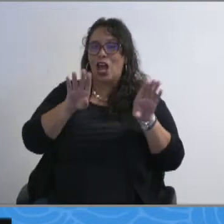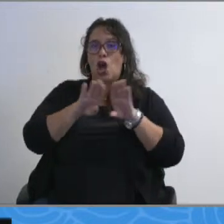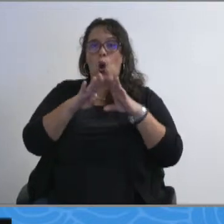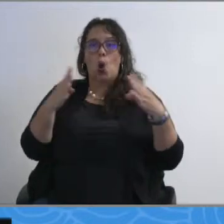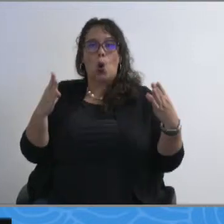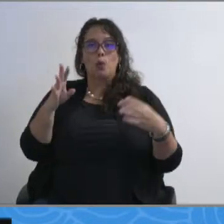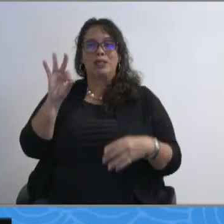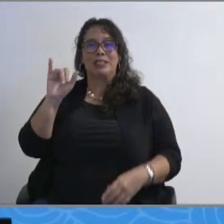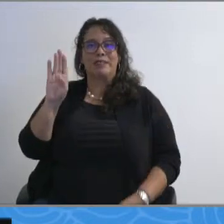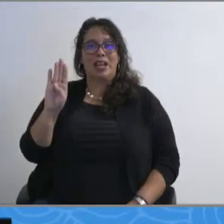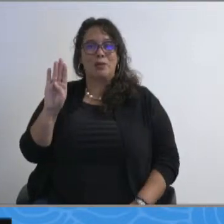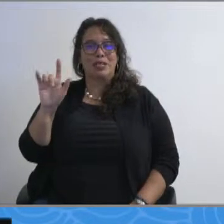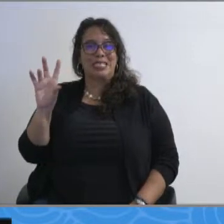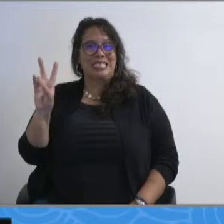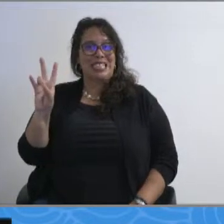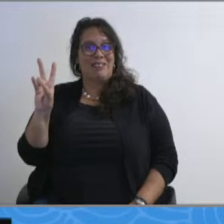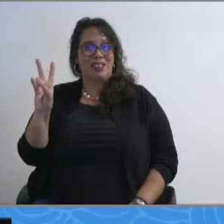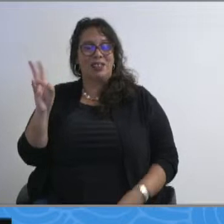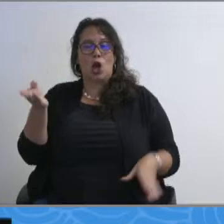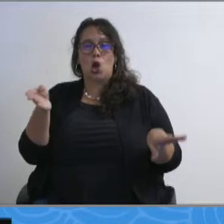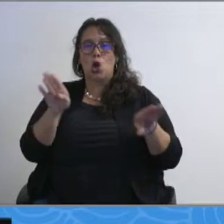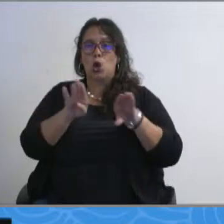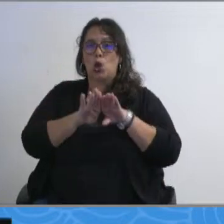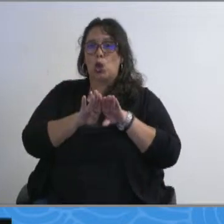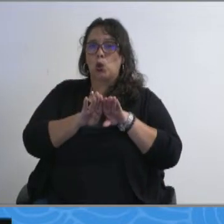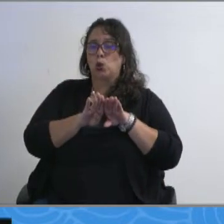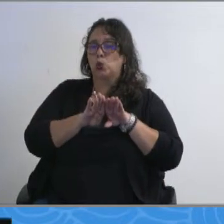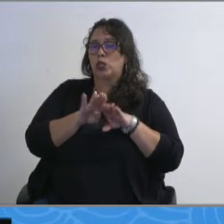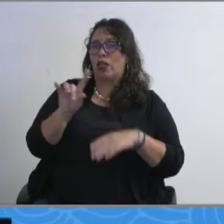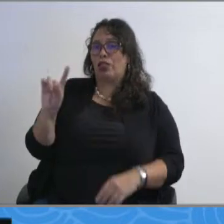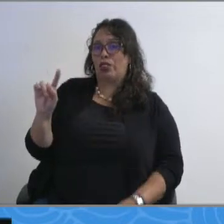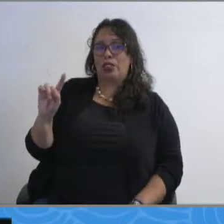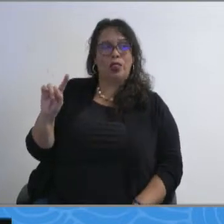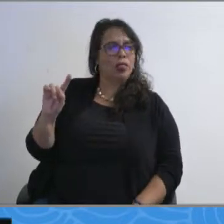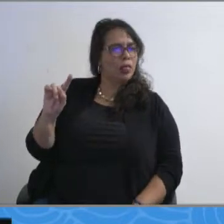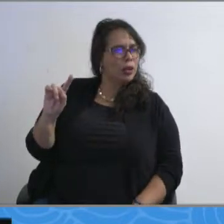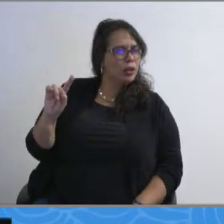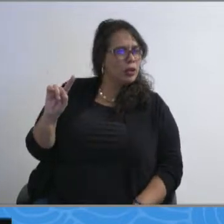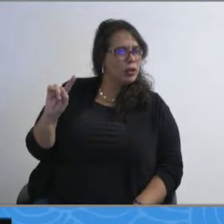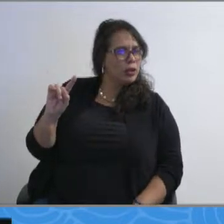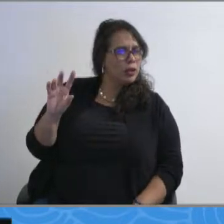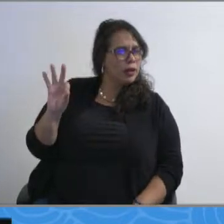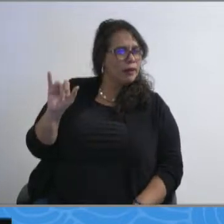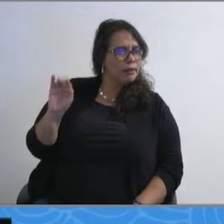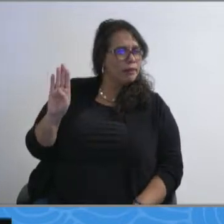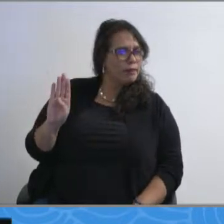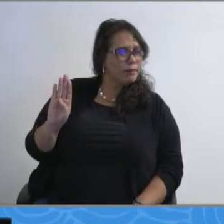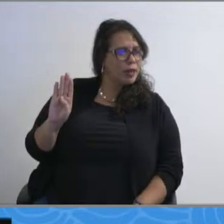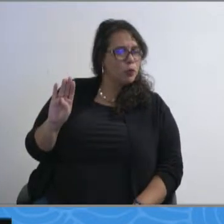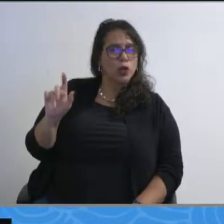and it closes on February 21st. And so, we'd like to encourage all of our fifth grade families to fill out an application.